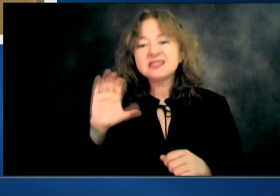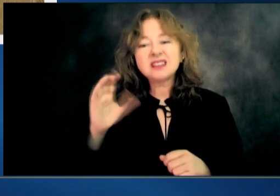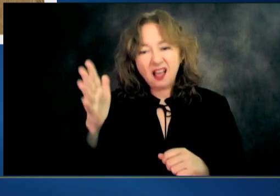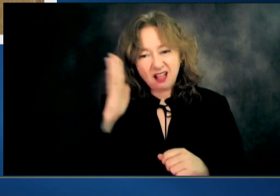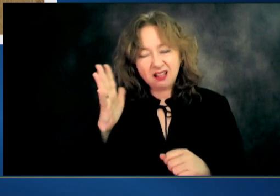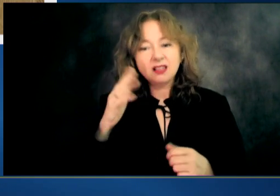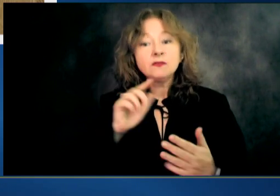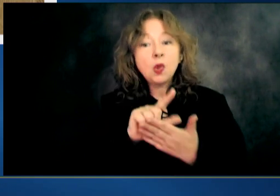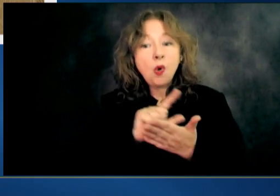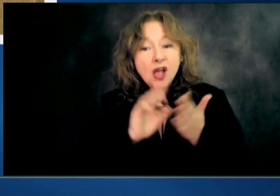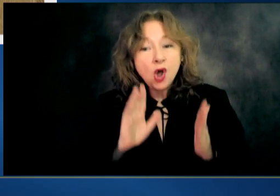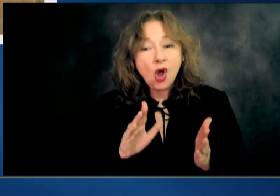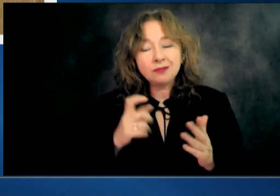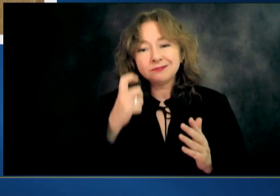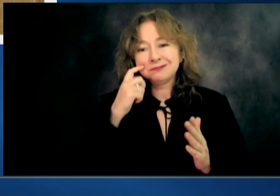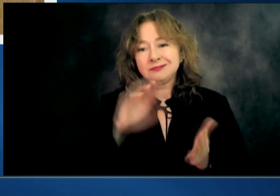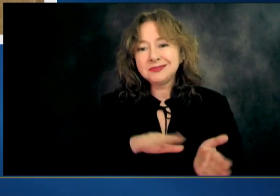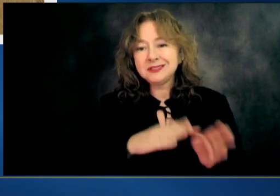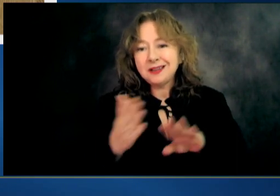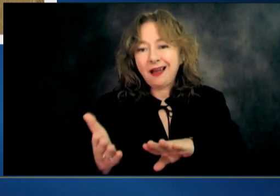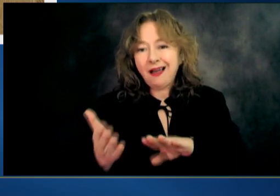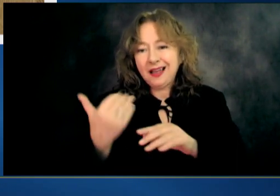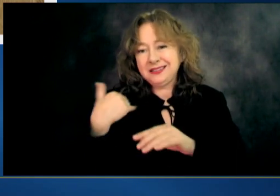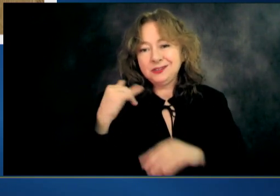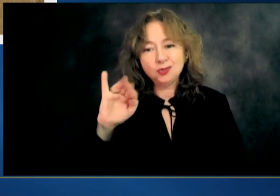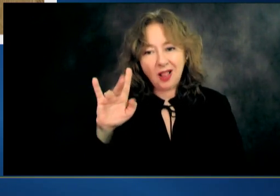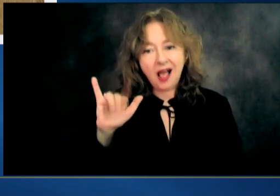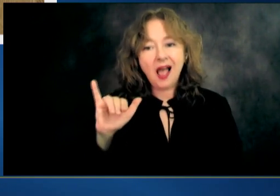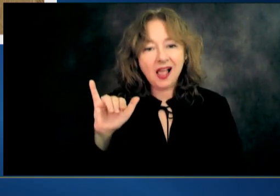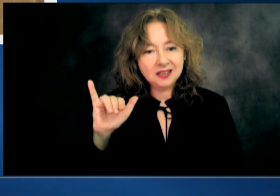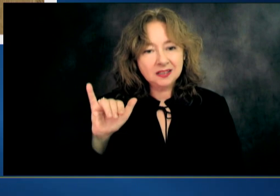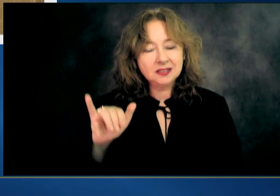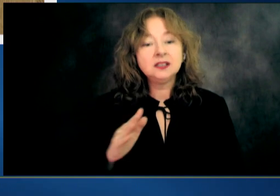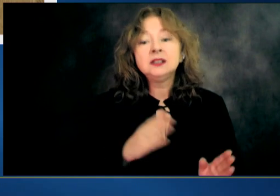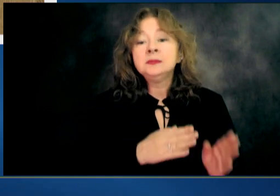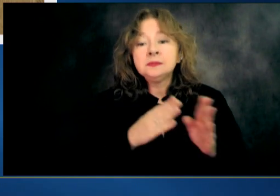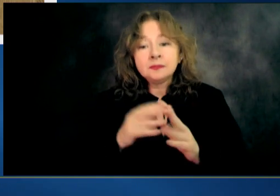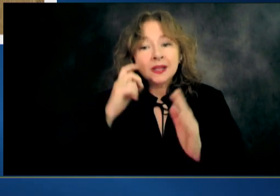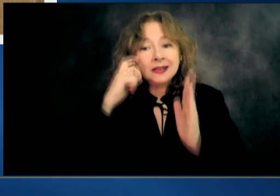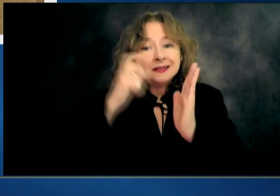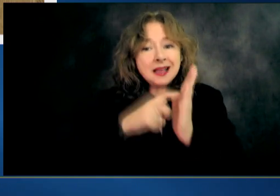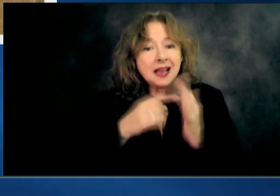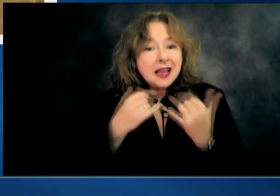unfortunately, this past July. I want to dedicate this talk to Hertz Nazaire,